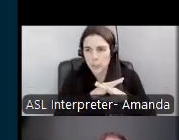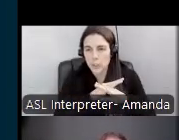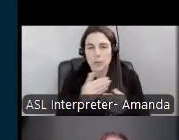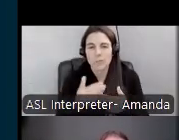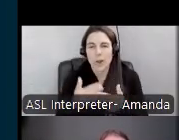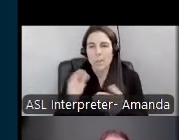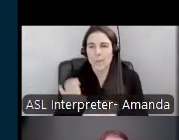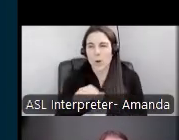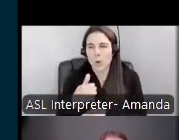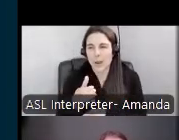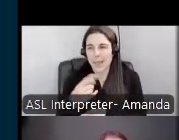were asked to leave.